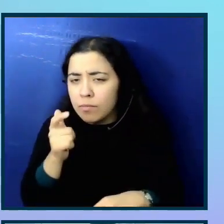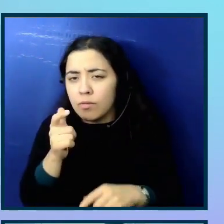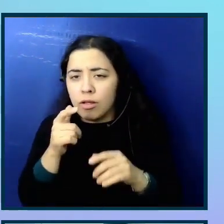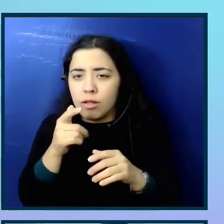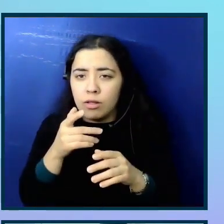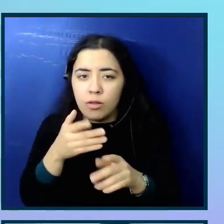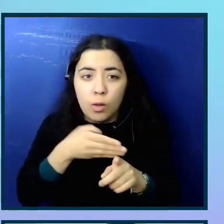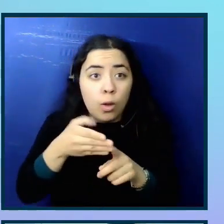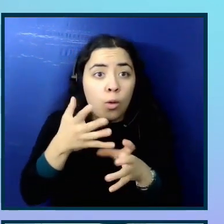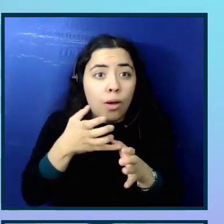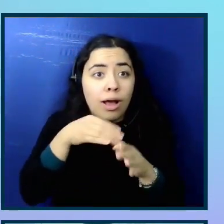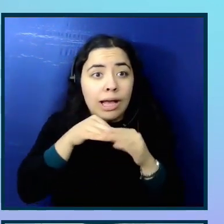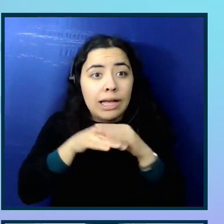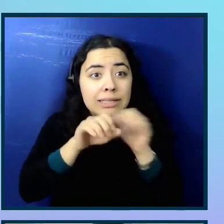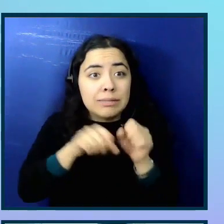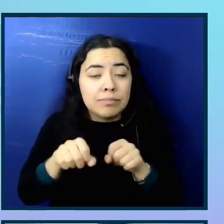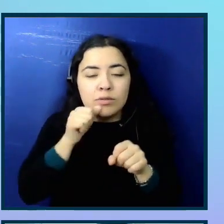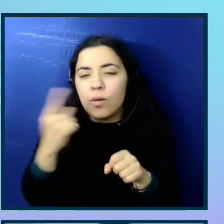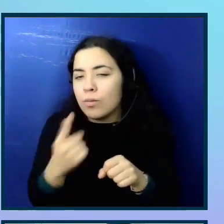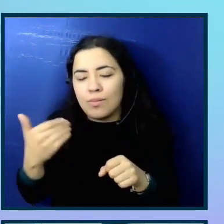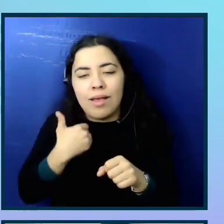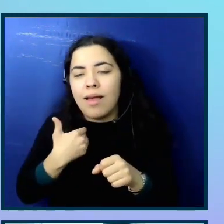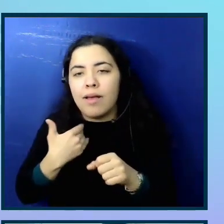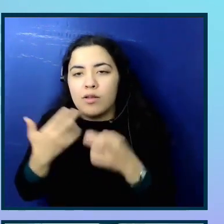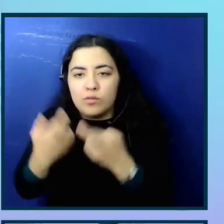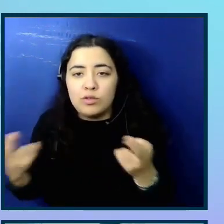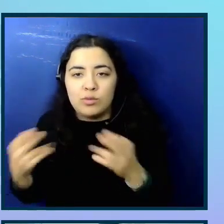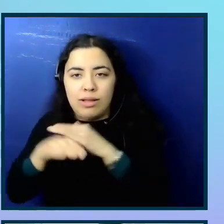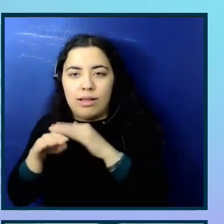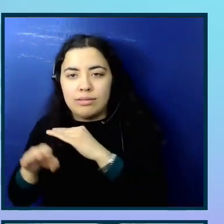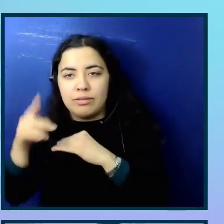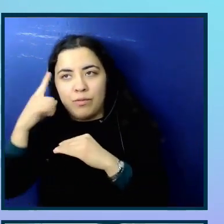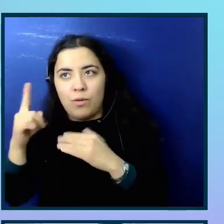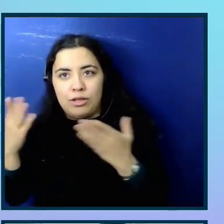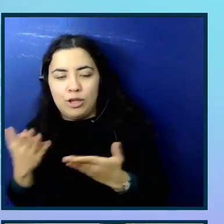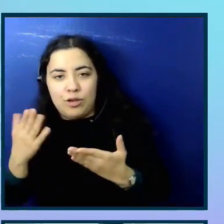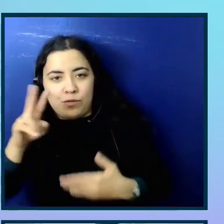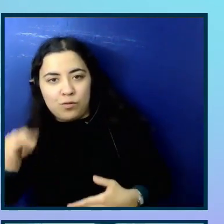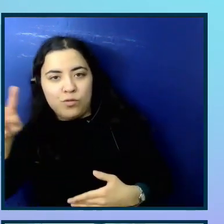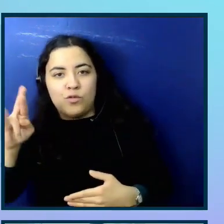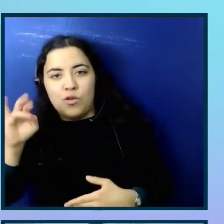working at companies have access to the resources we do at Verizon, but we can be scrappy and we can do this.